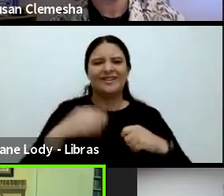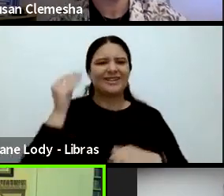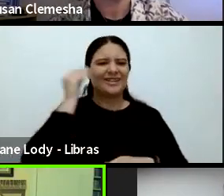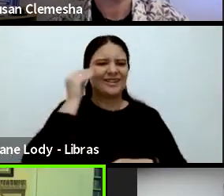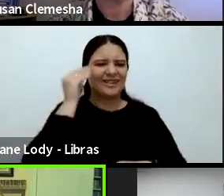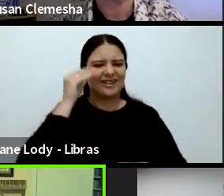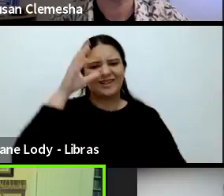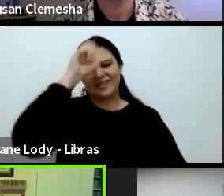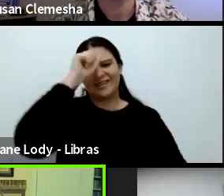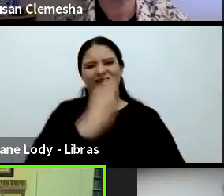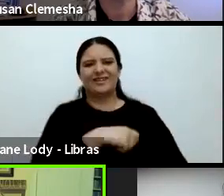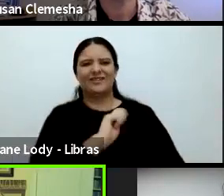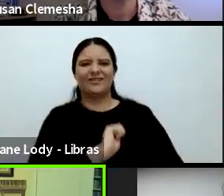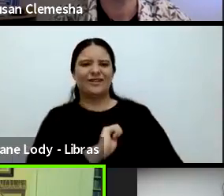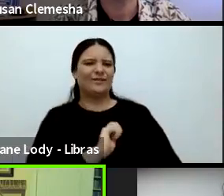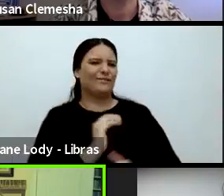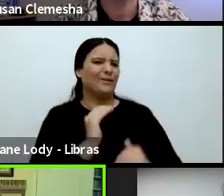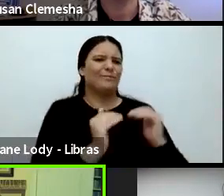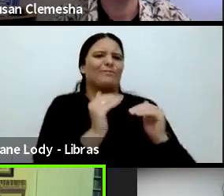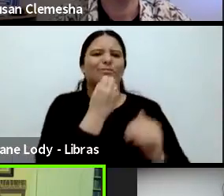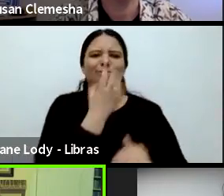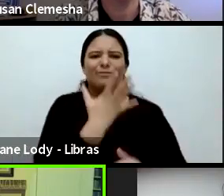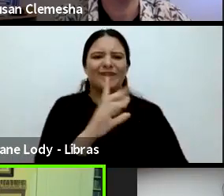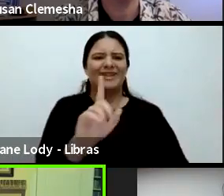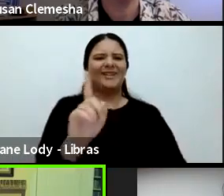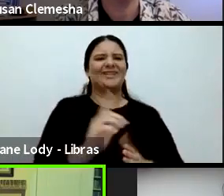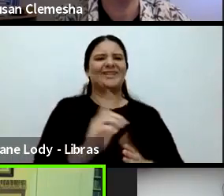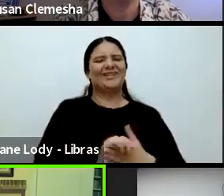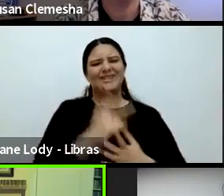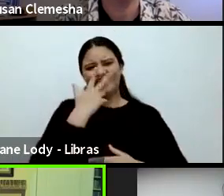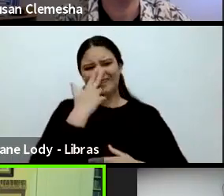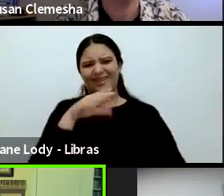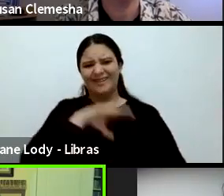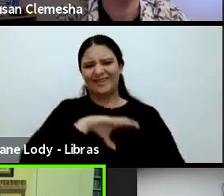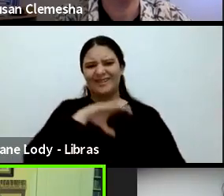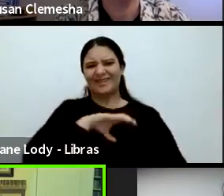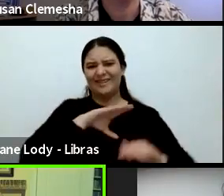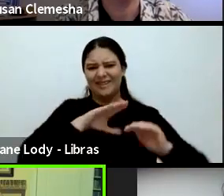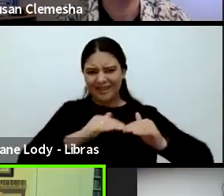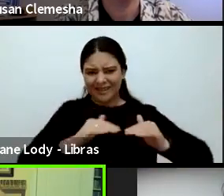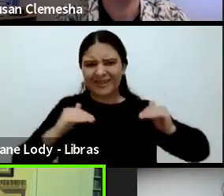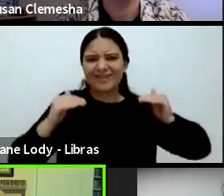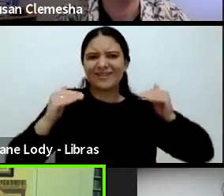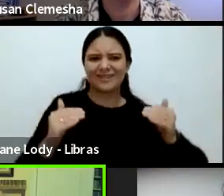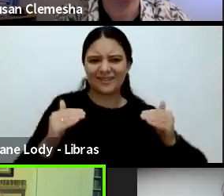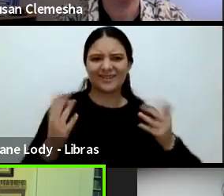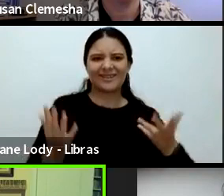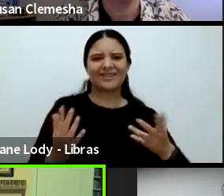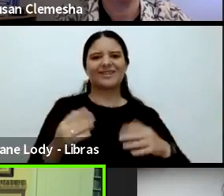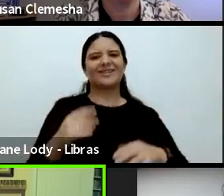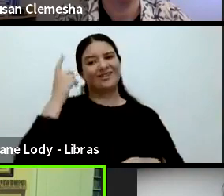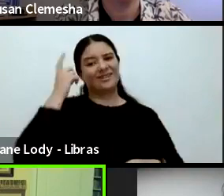And I'm not doing very well. l. So, Portugal l. So, Portuguese so sue is one So, Portuguese so sue is one more step. beyond beyond what I already can't do